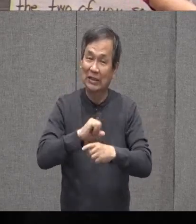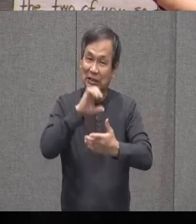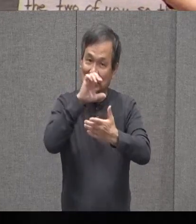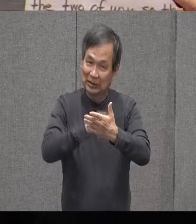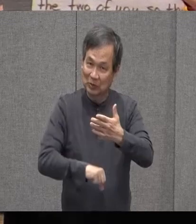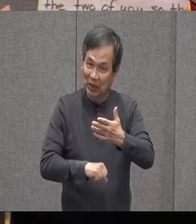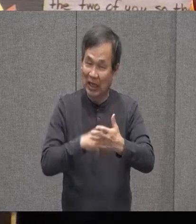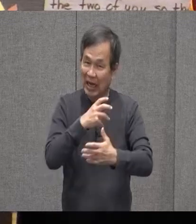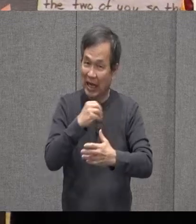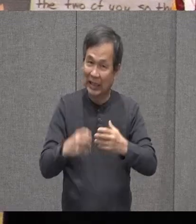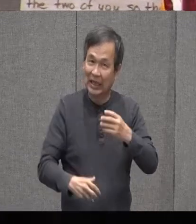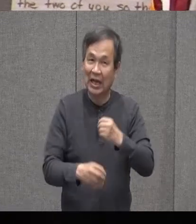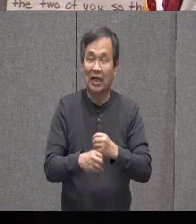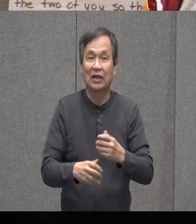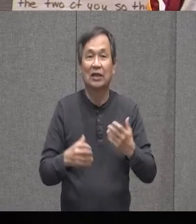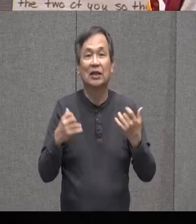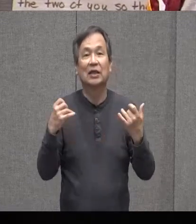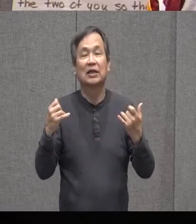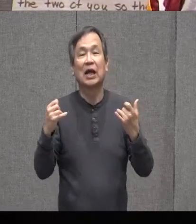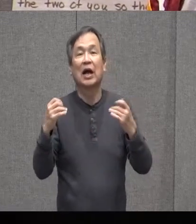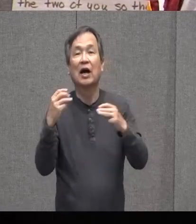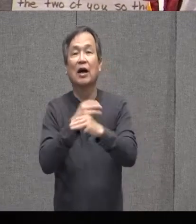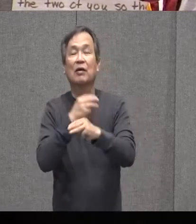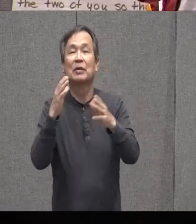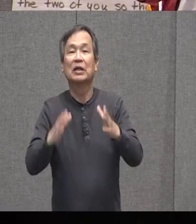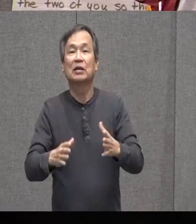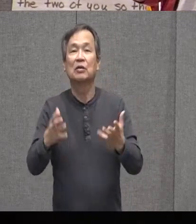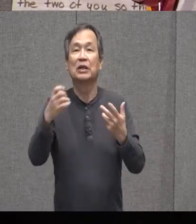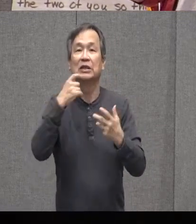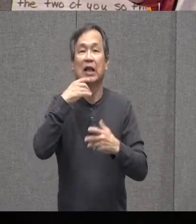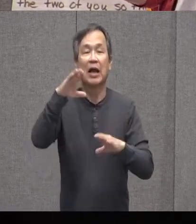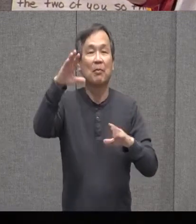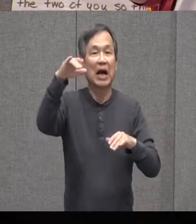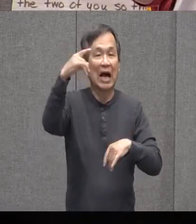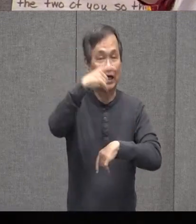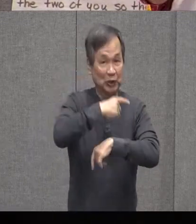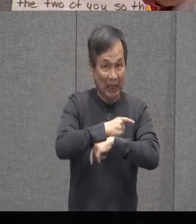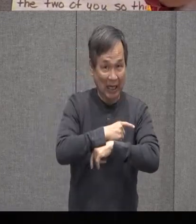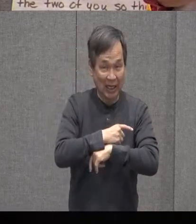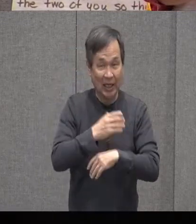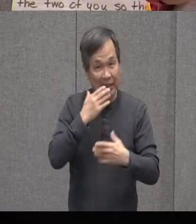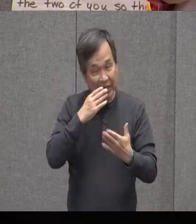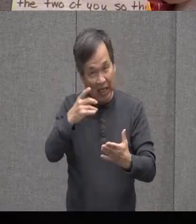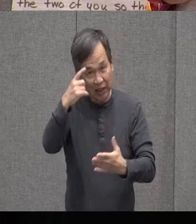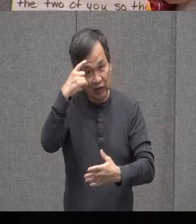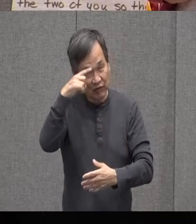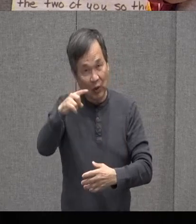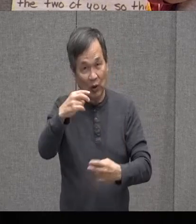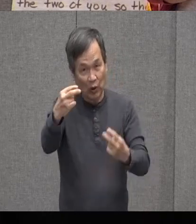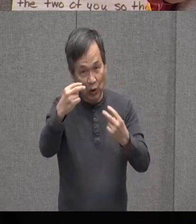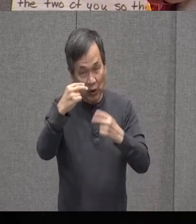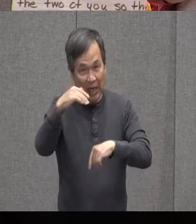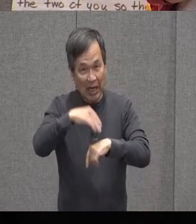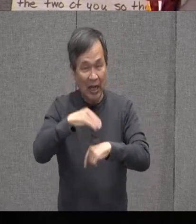which is excellent. So mathematicians, we just wanted to say goodbye for today and thank you for joining us with At Home With APS,